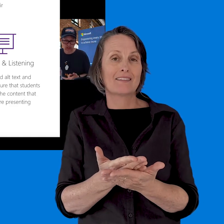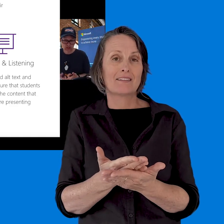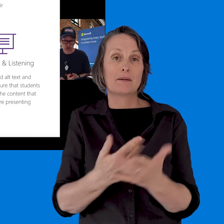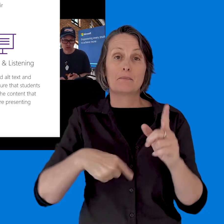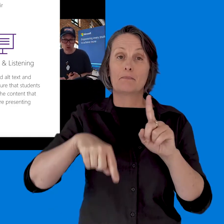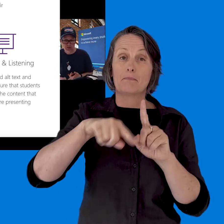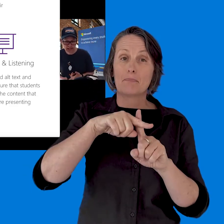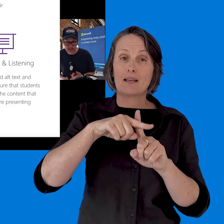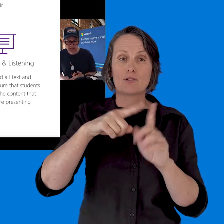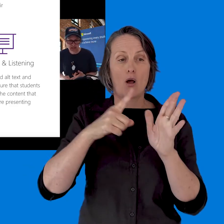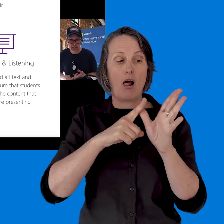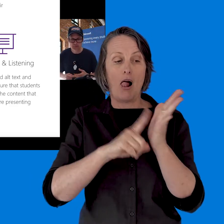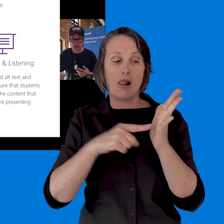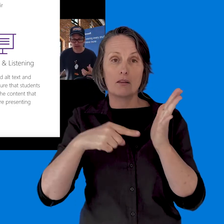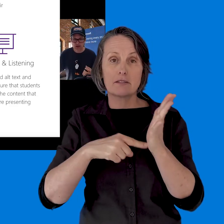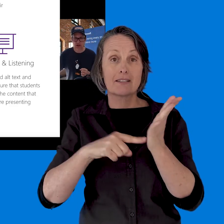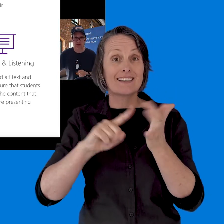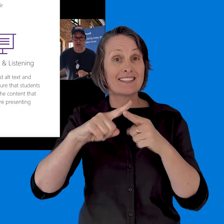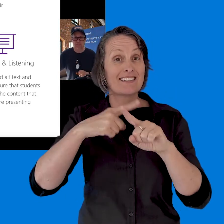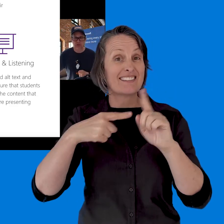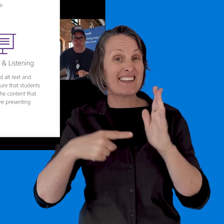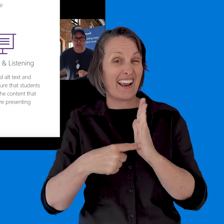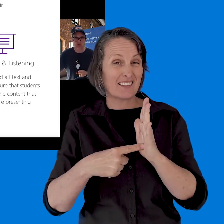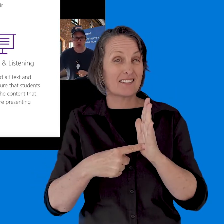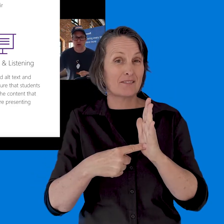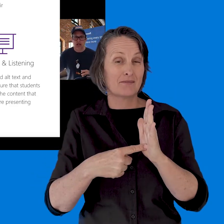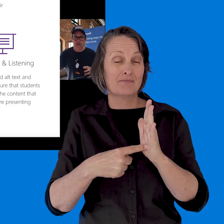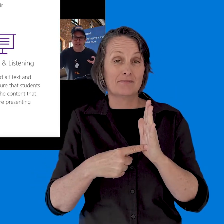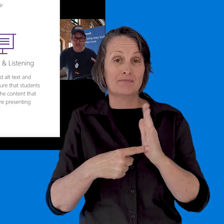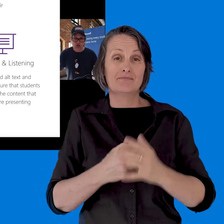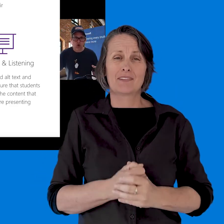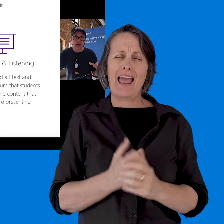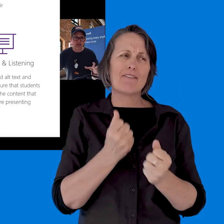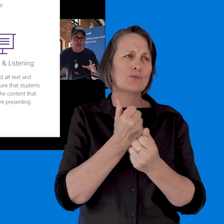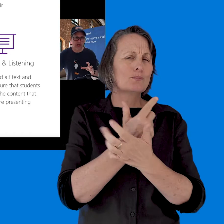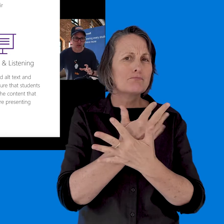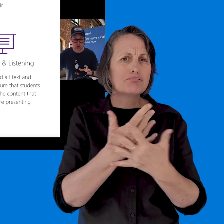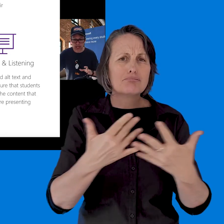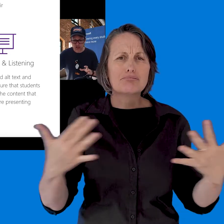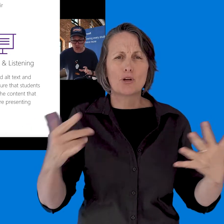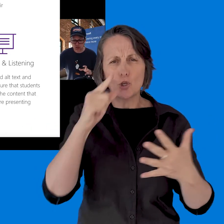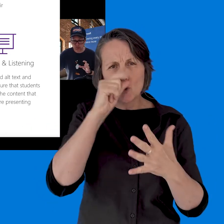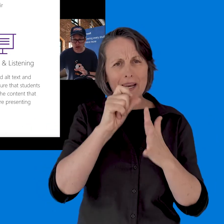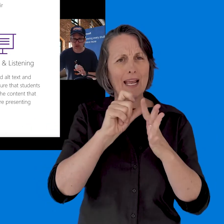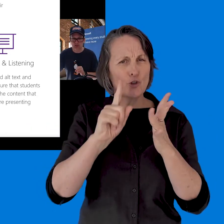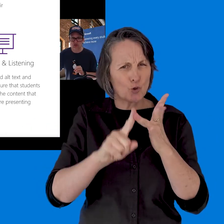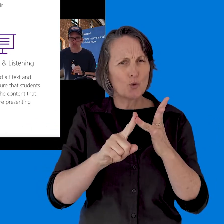the old texting and that kind of stuff built in as well. There's so much that you can do in the Microsoft